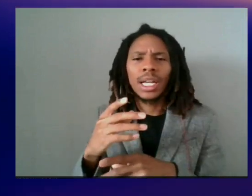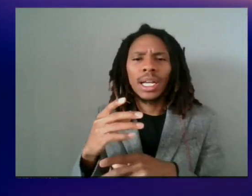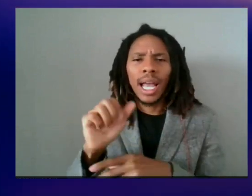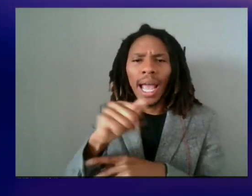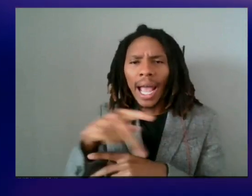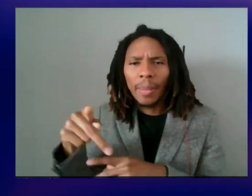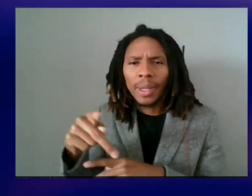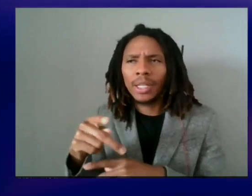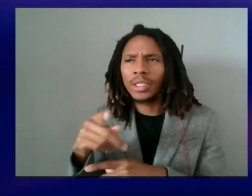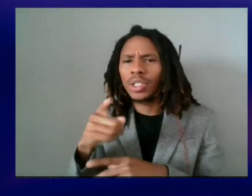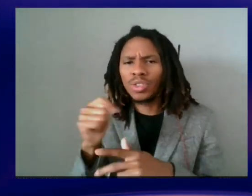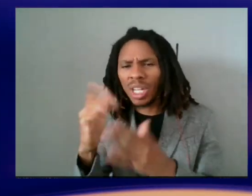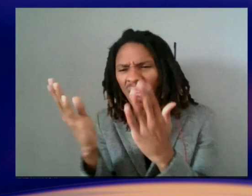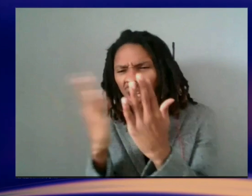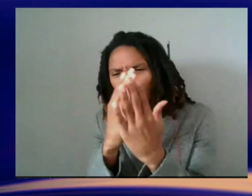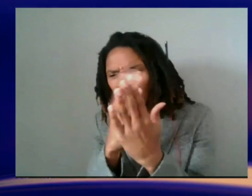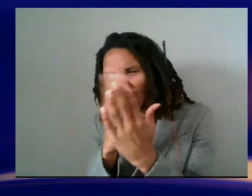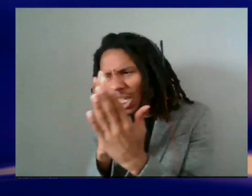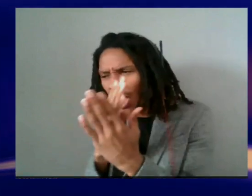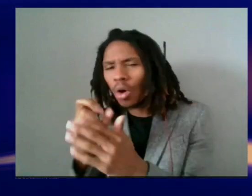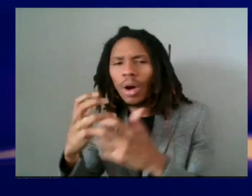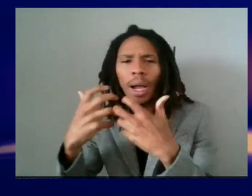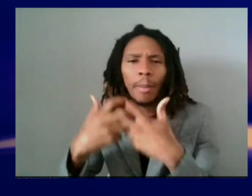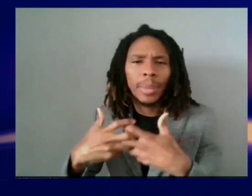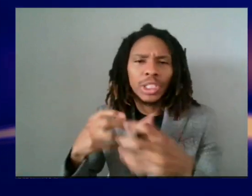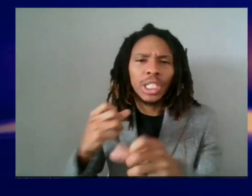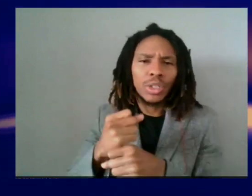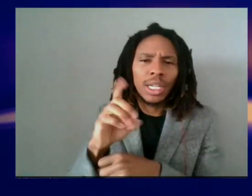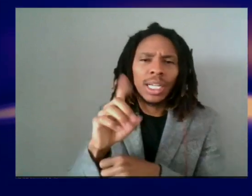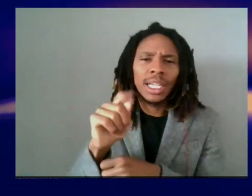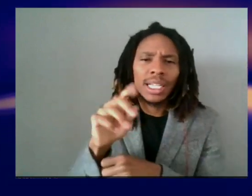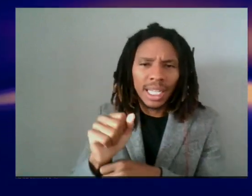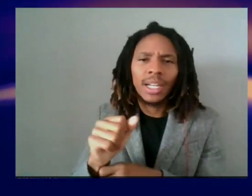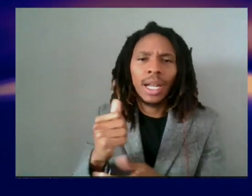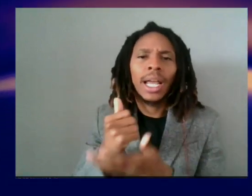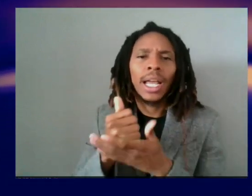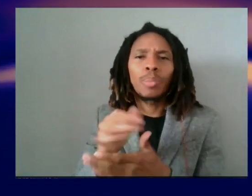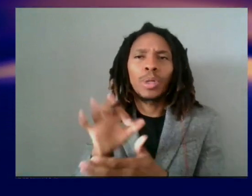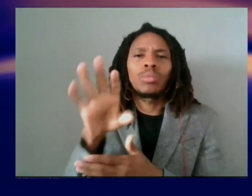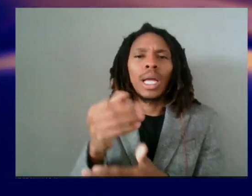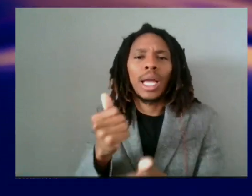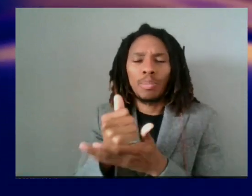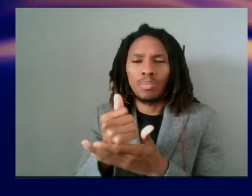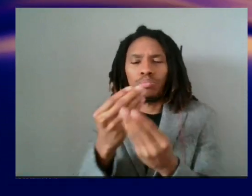or semi-structured machine generated data to generate those insights. Yeah, I think you talked about few